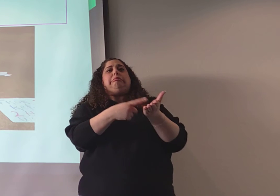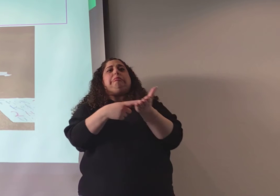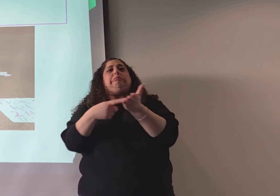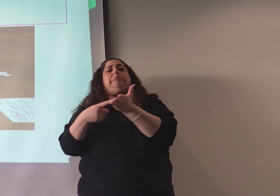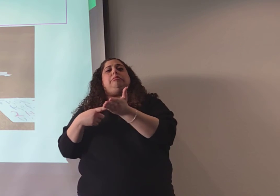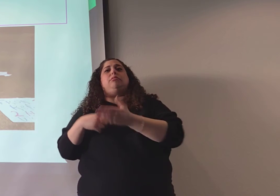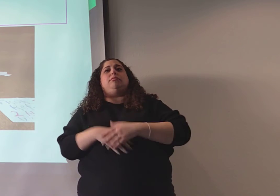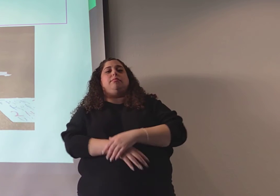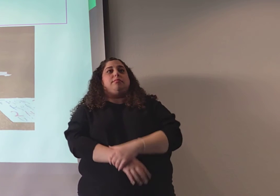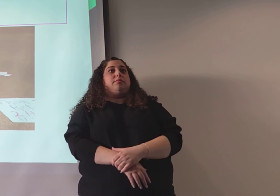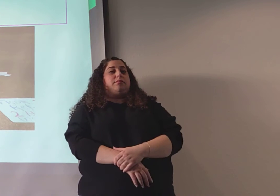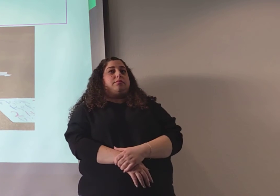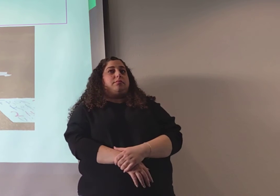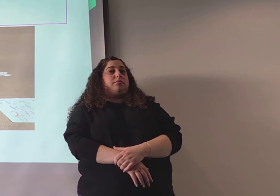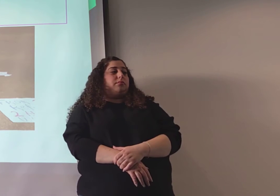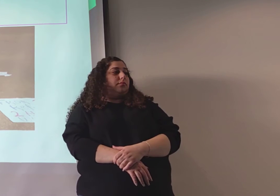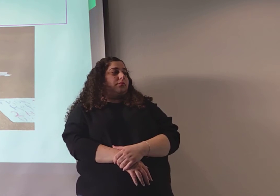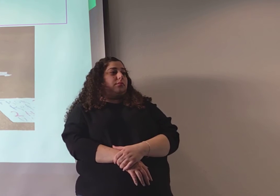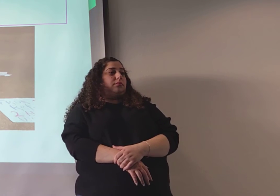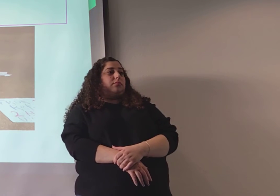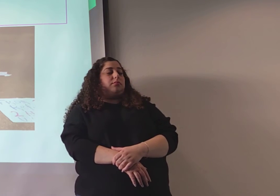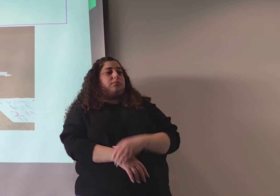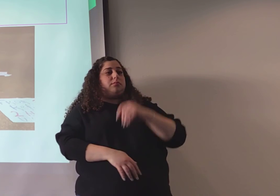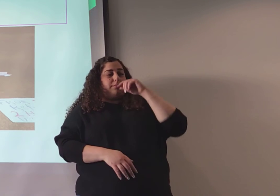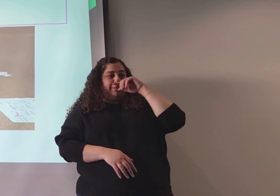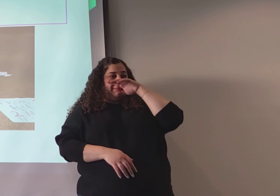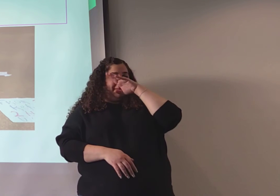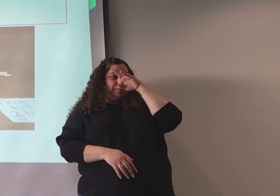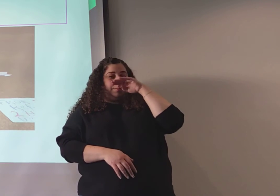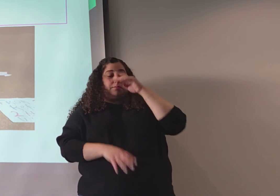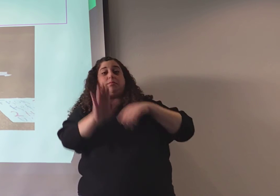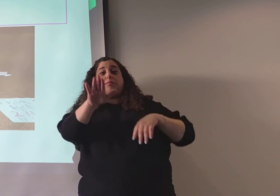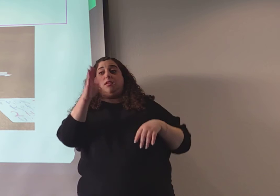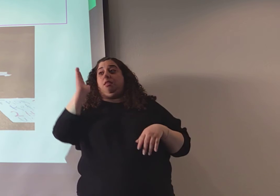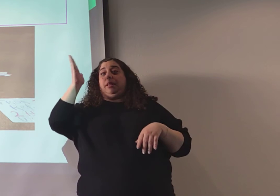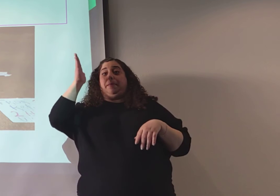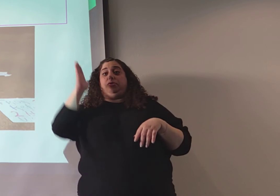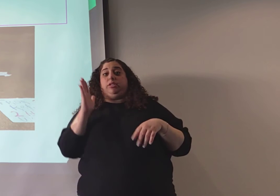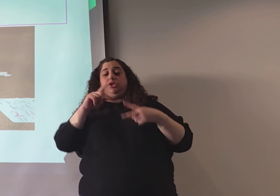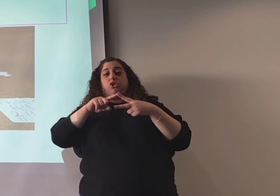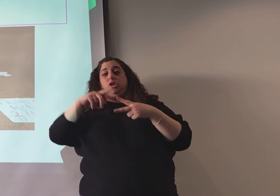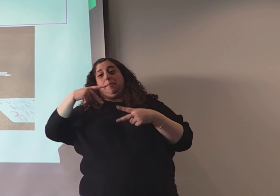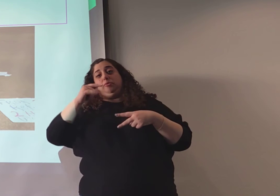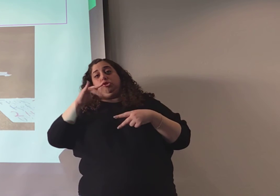Okay, Patricia and I don’t have any resources that we know about.